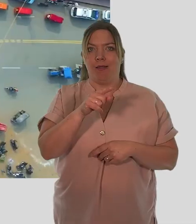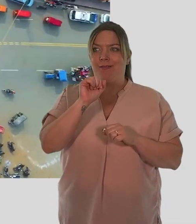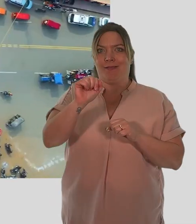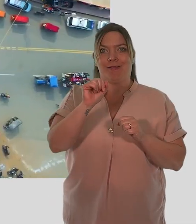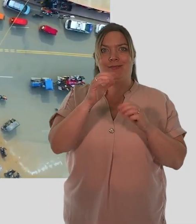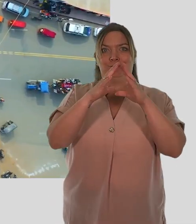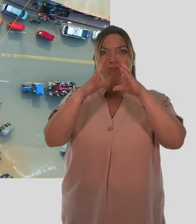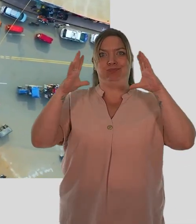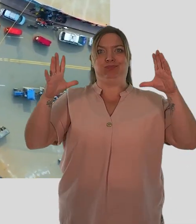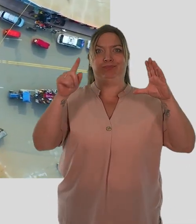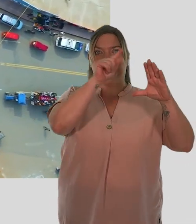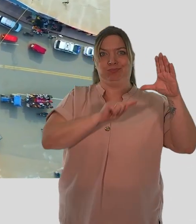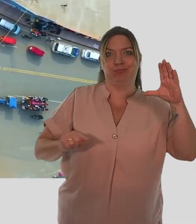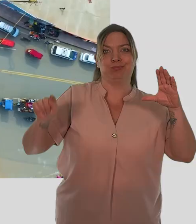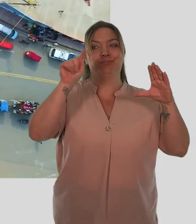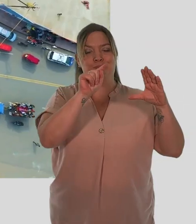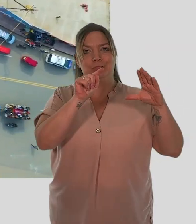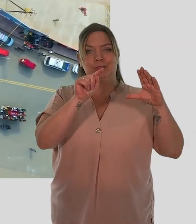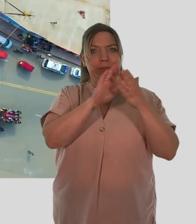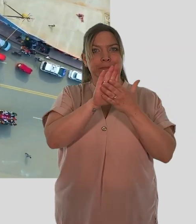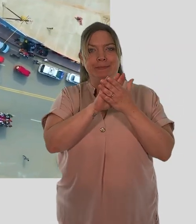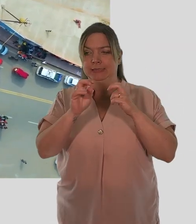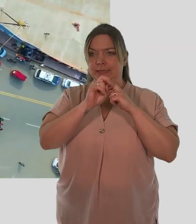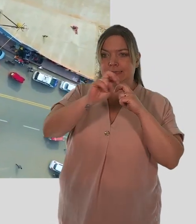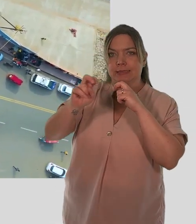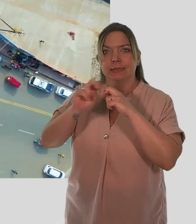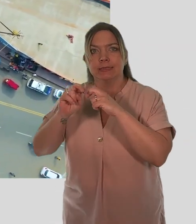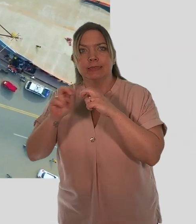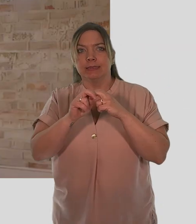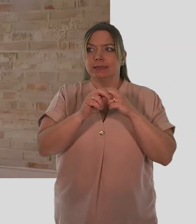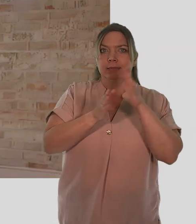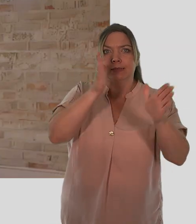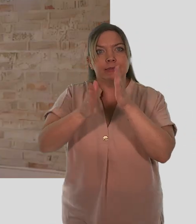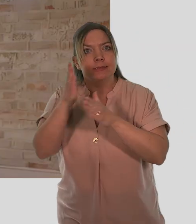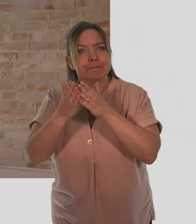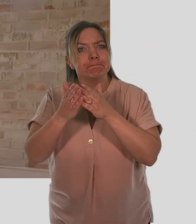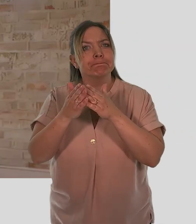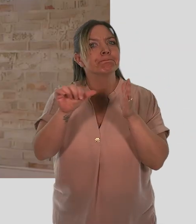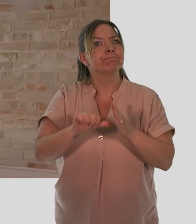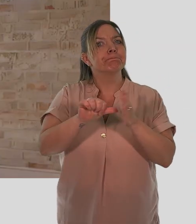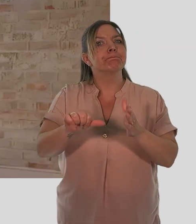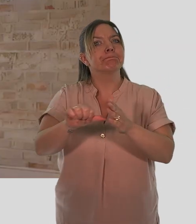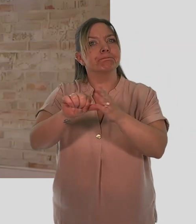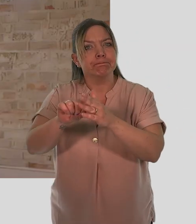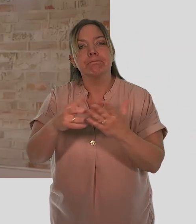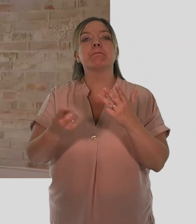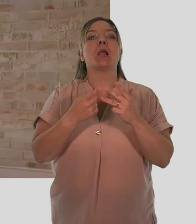for people living with dementia and their families. Other key challenges include